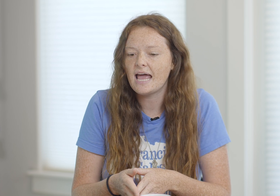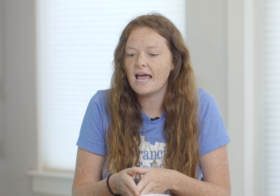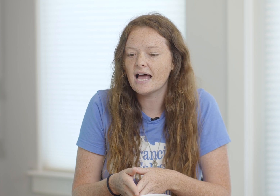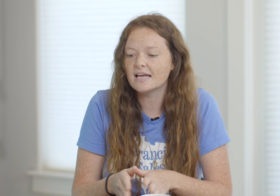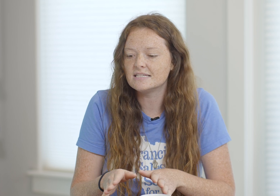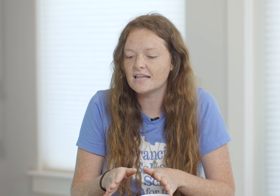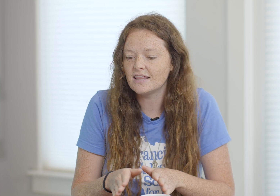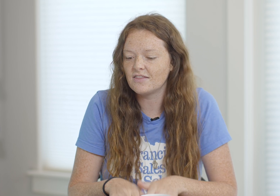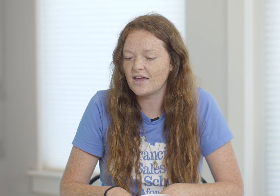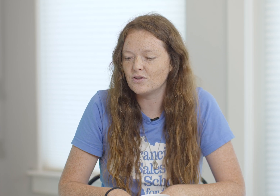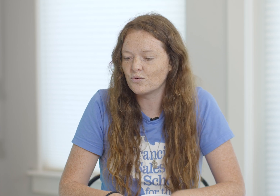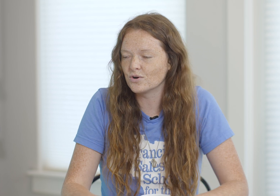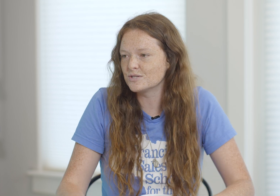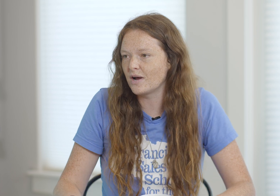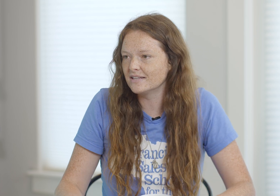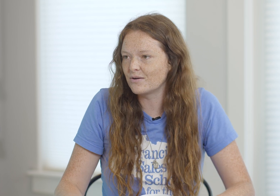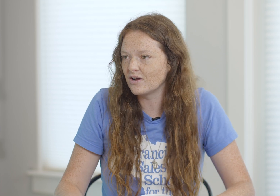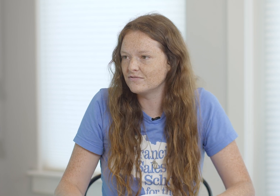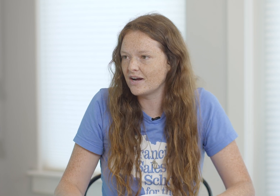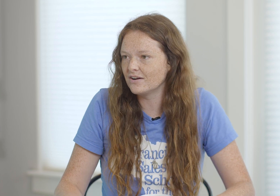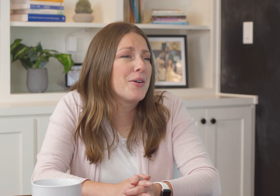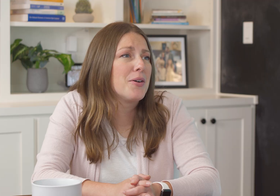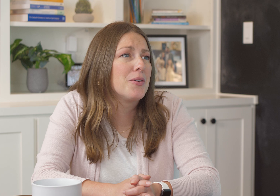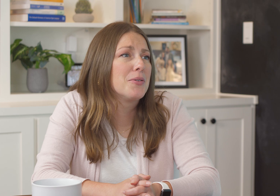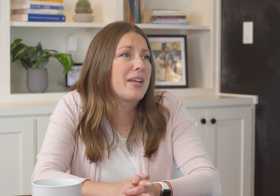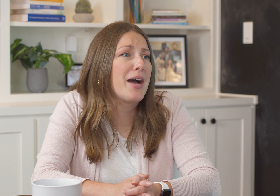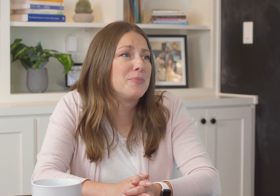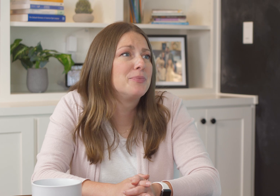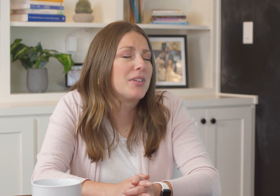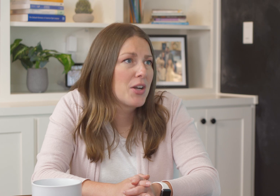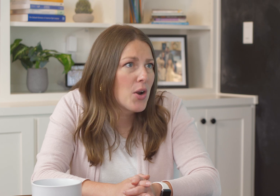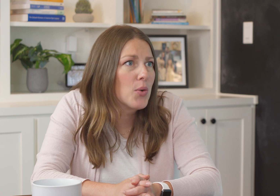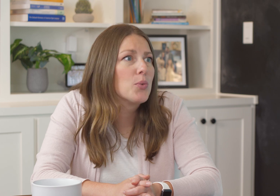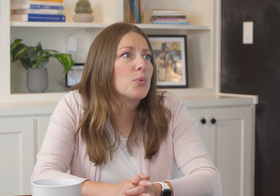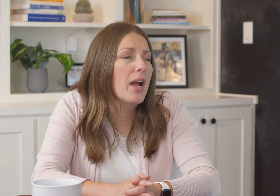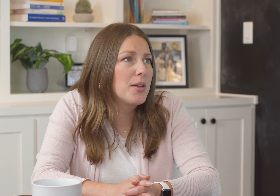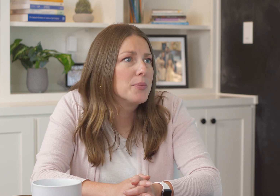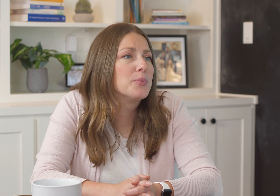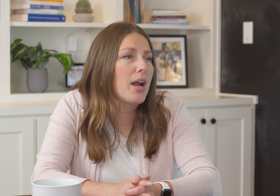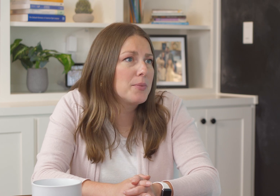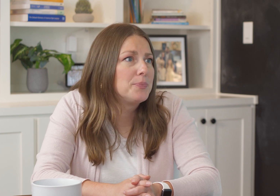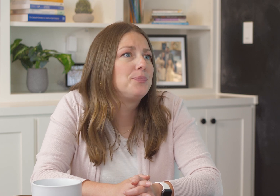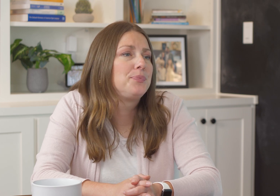And then the word spread like wildfire after I got them. Just trust me, like they're learning the language.